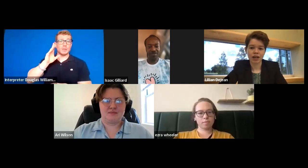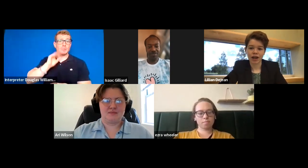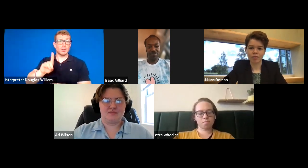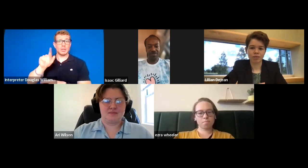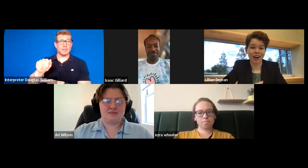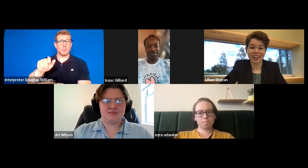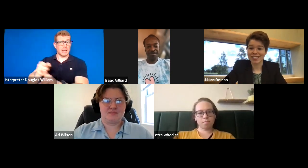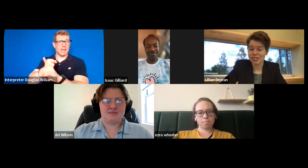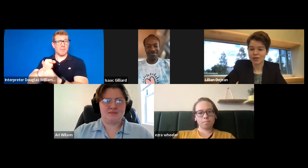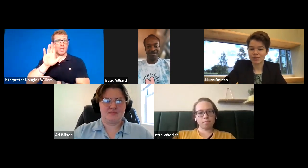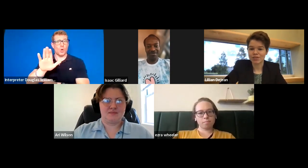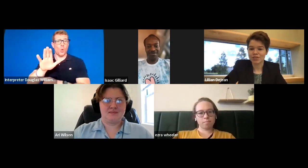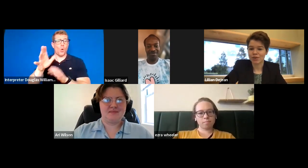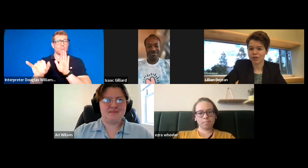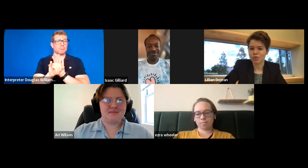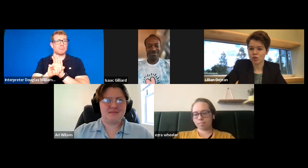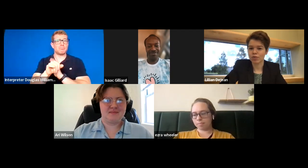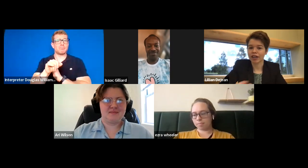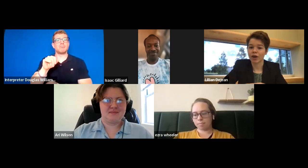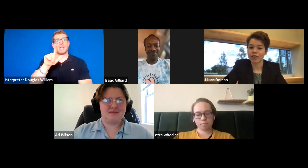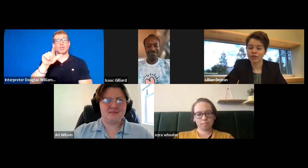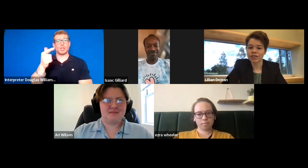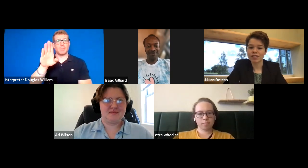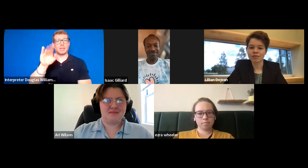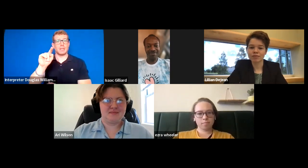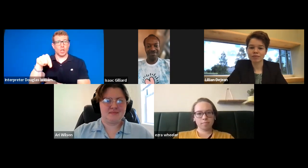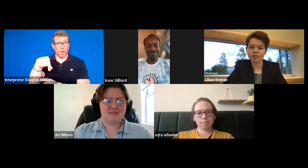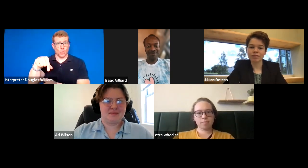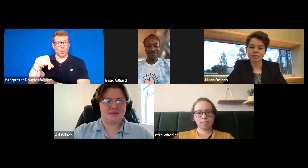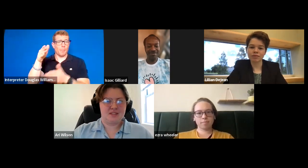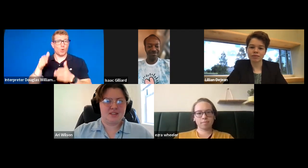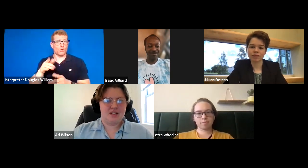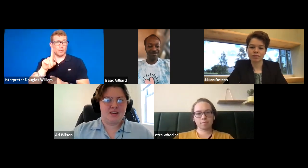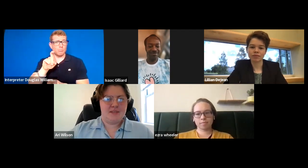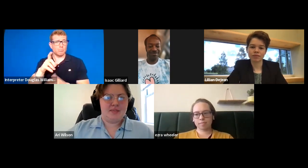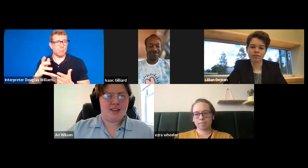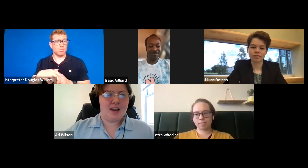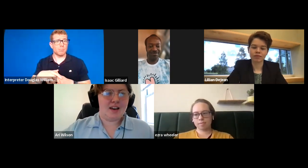Already since you introduced yourself first. Would you mind going first?